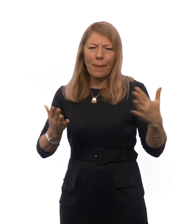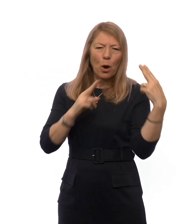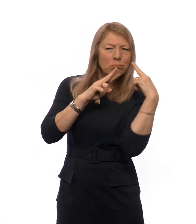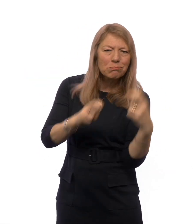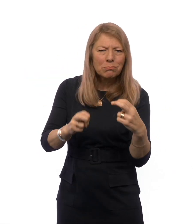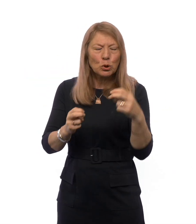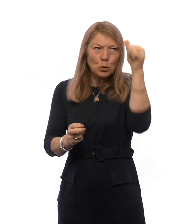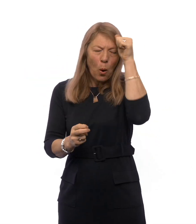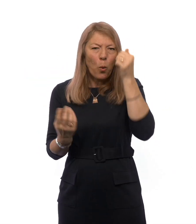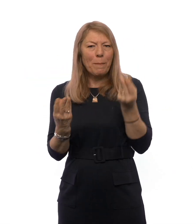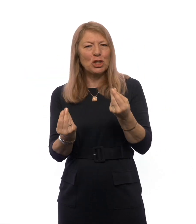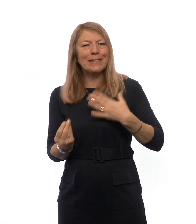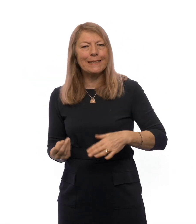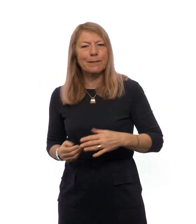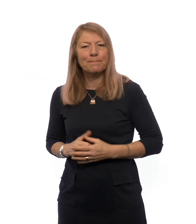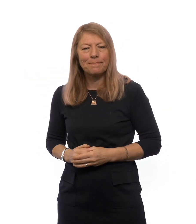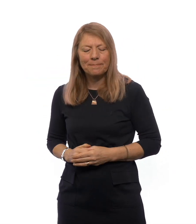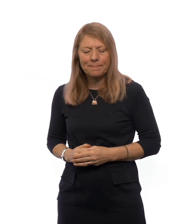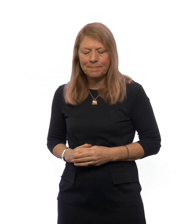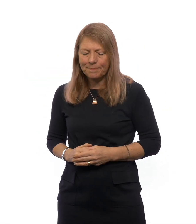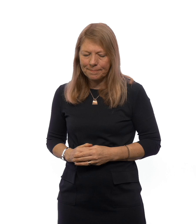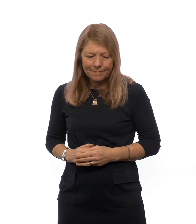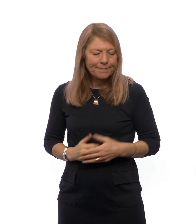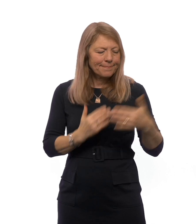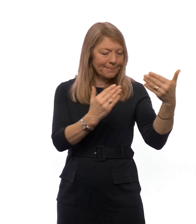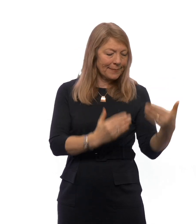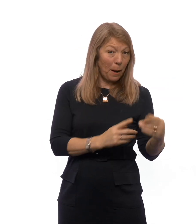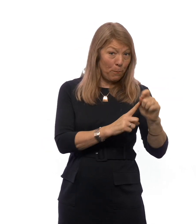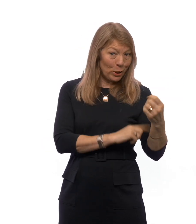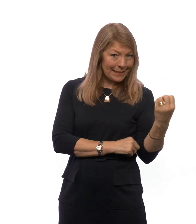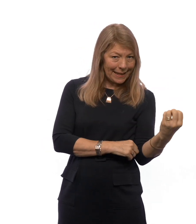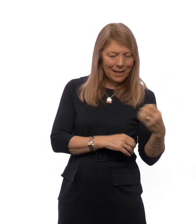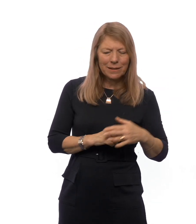10. There are a number of apparent unknowns that make it difficult to